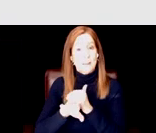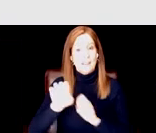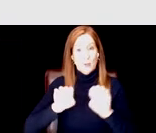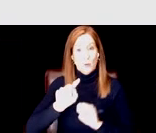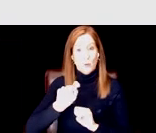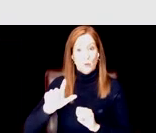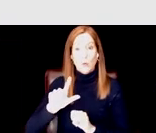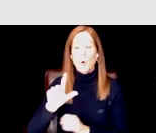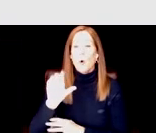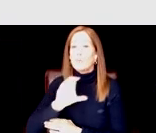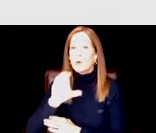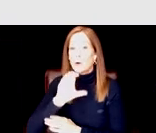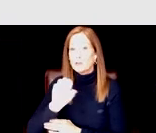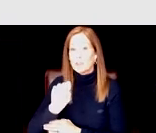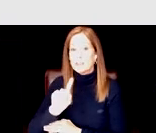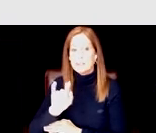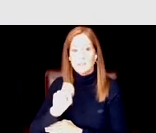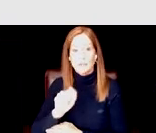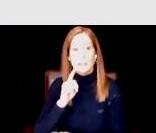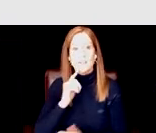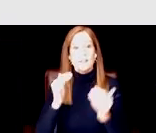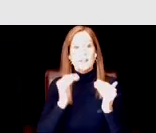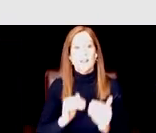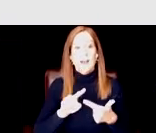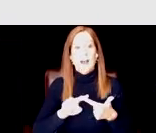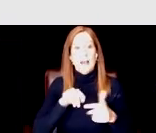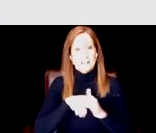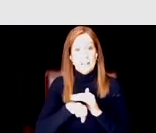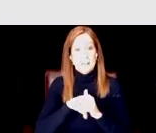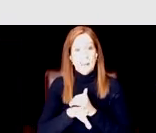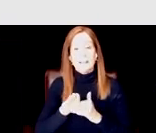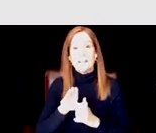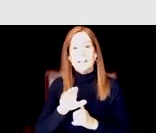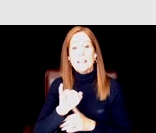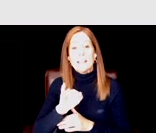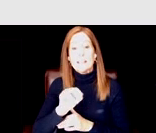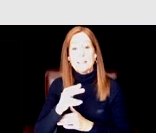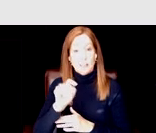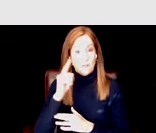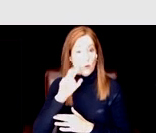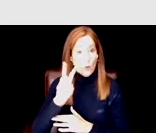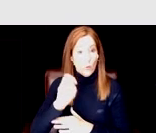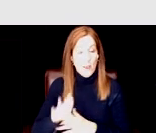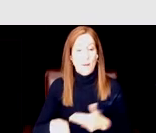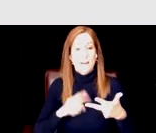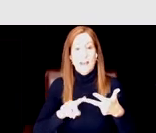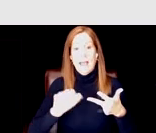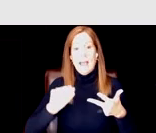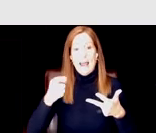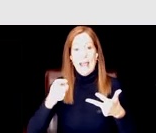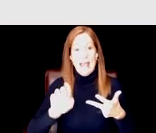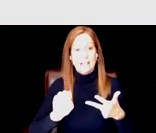Accessibility Insights for Web, and Axe: Accessibility for Development Teams.